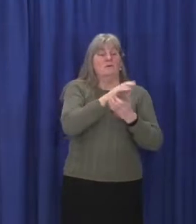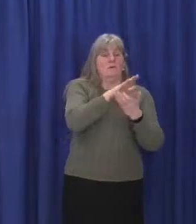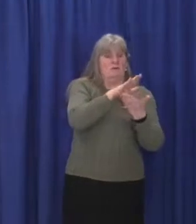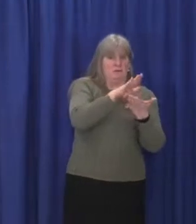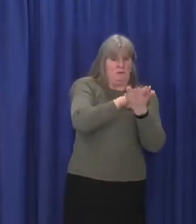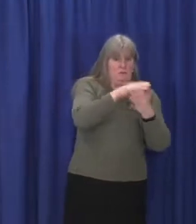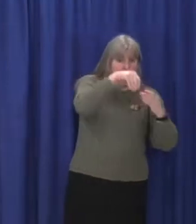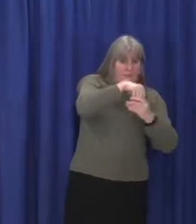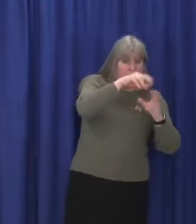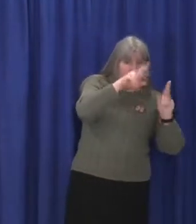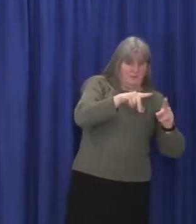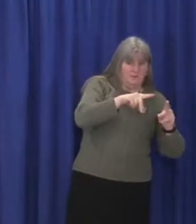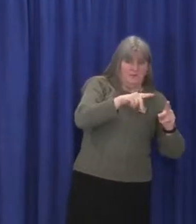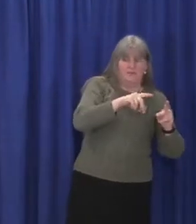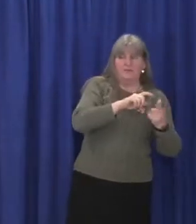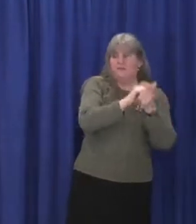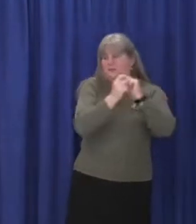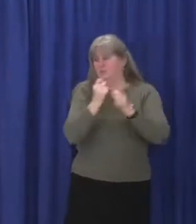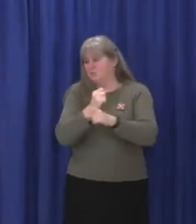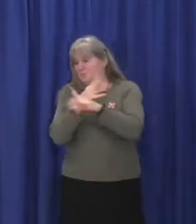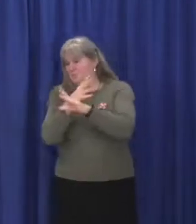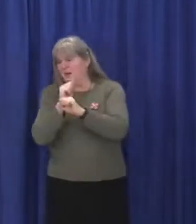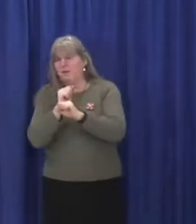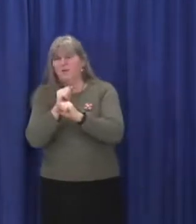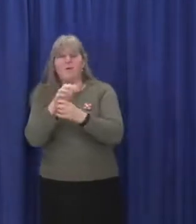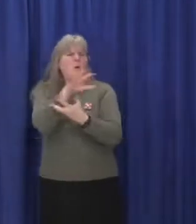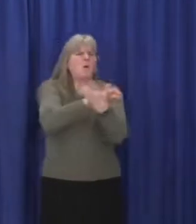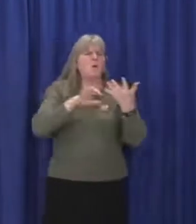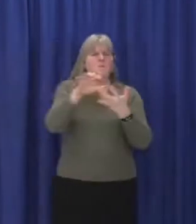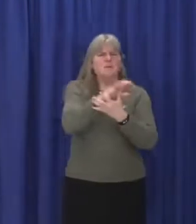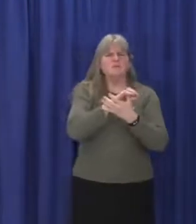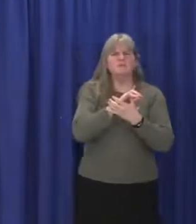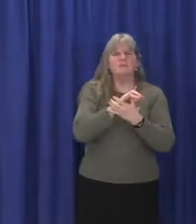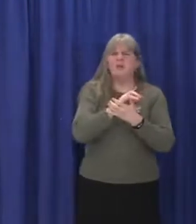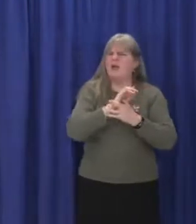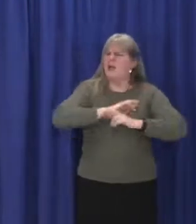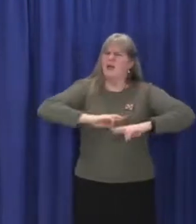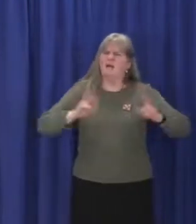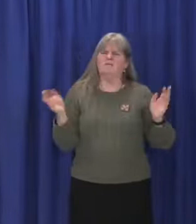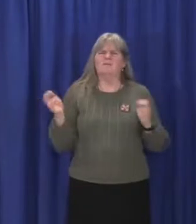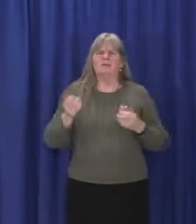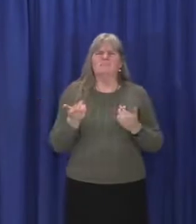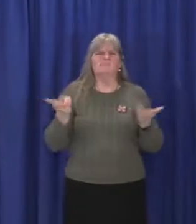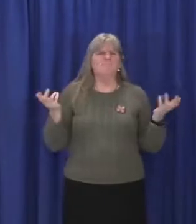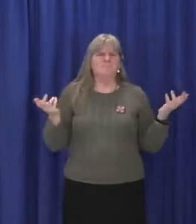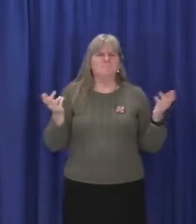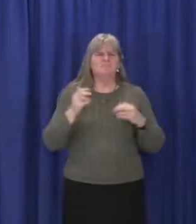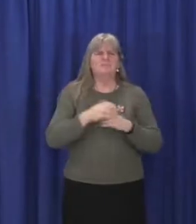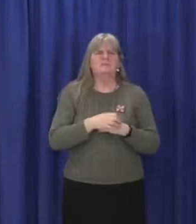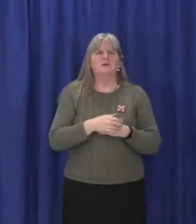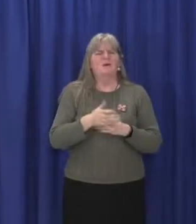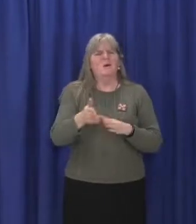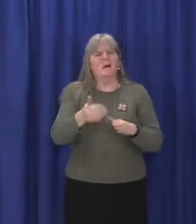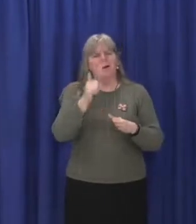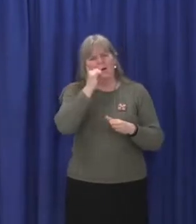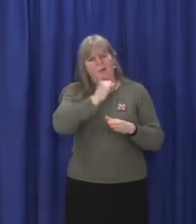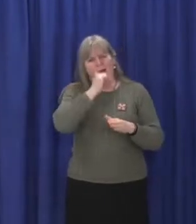I know not knowing whether your child's school might be impacted by these day to day operational challenges